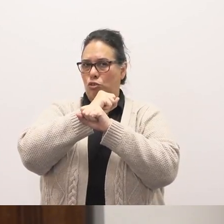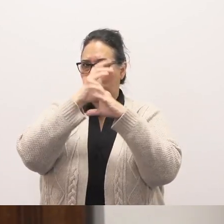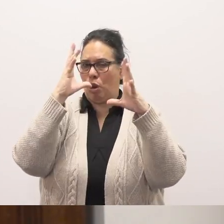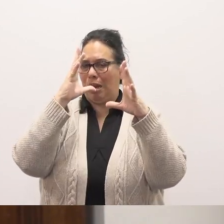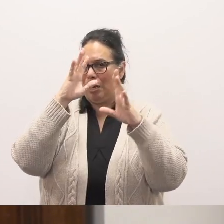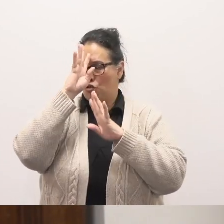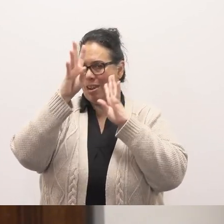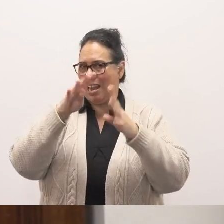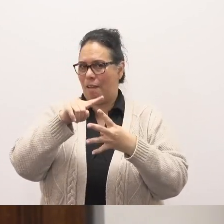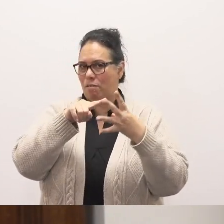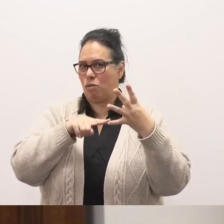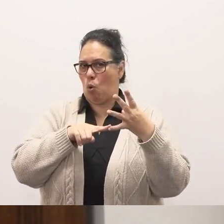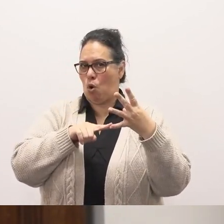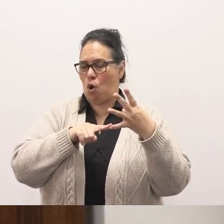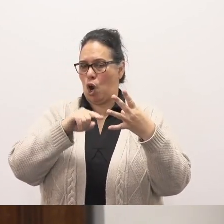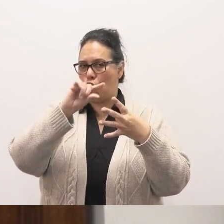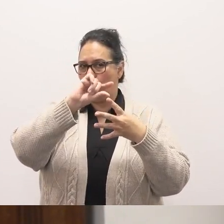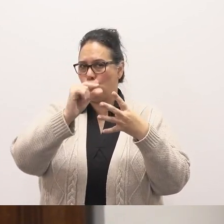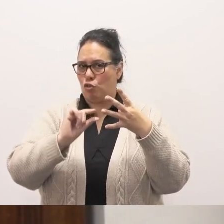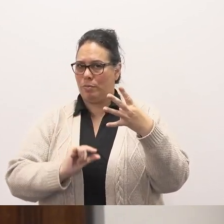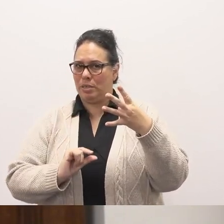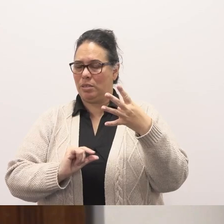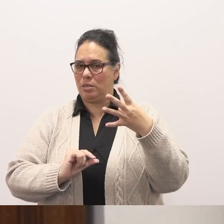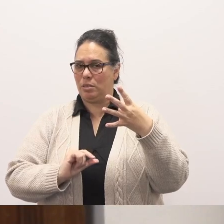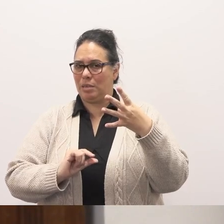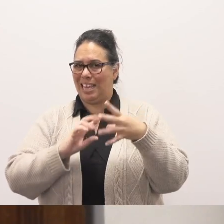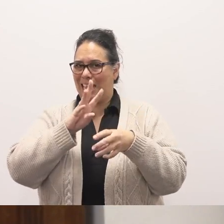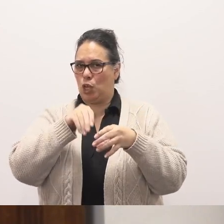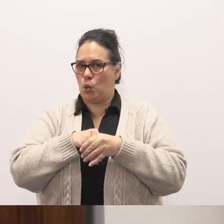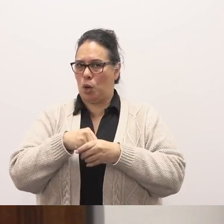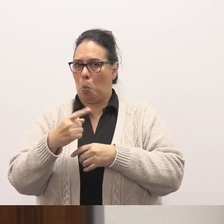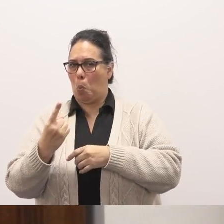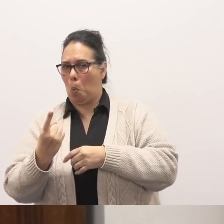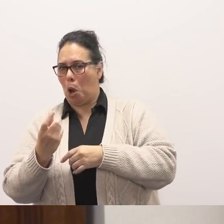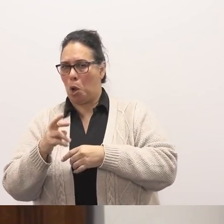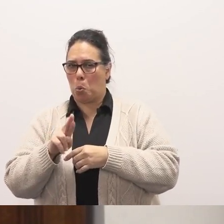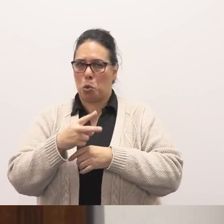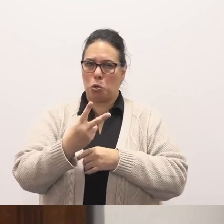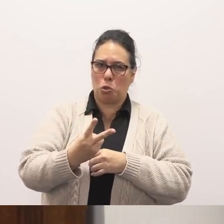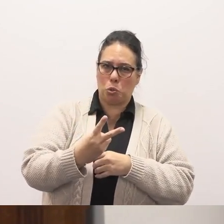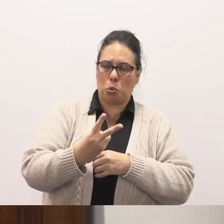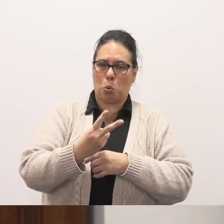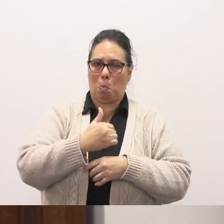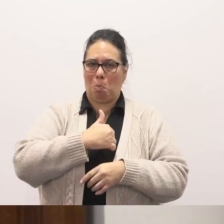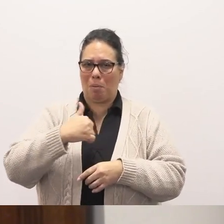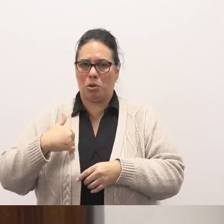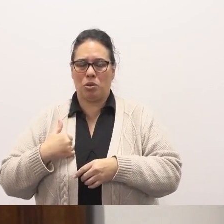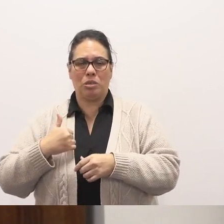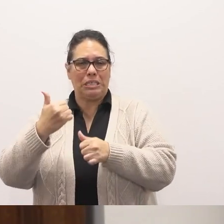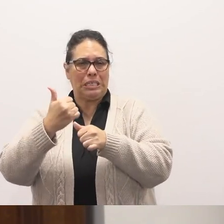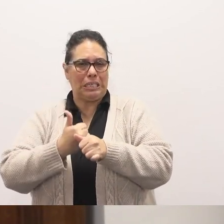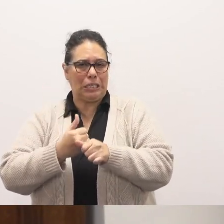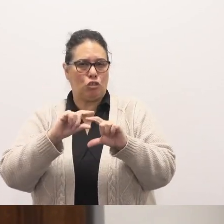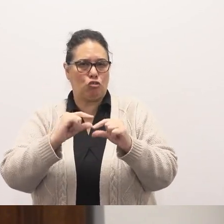including one or two Board Members for each group that meets with staff once before each of our Board Meetings